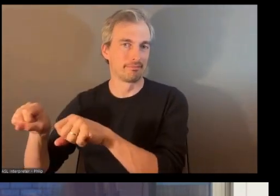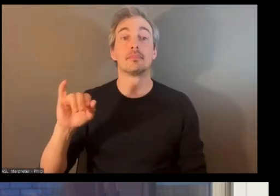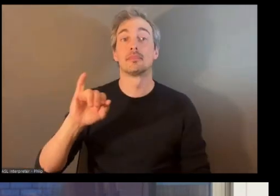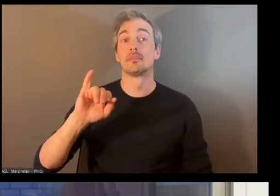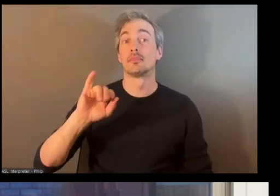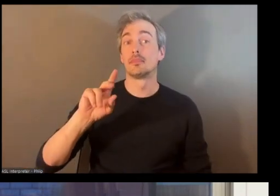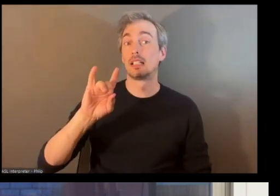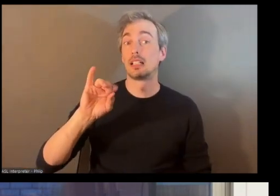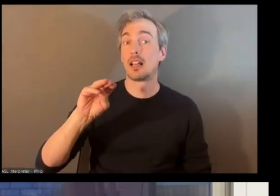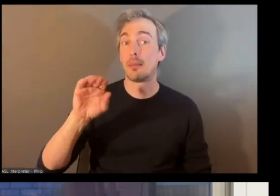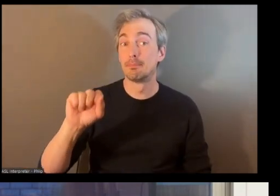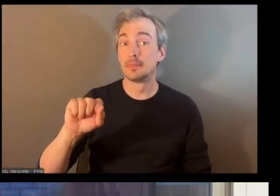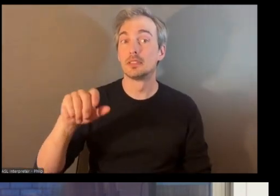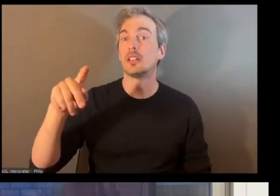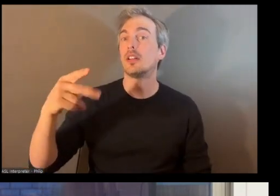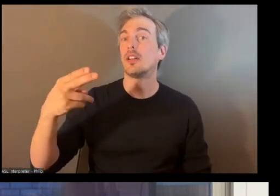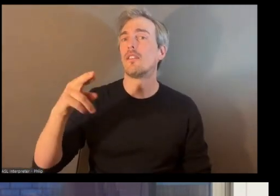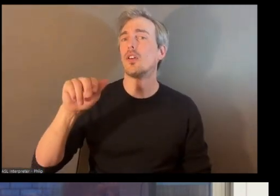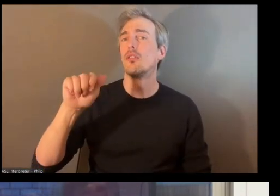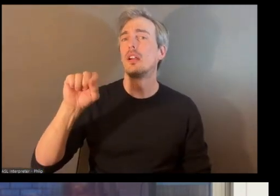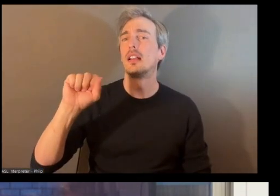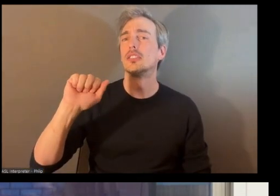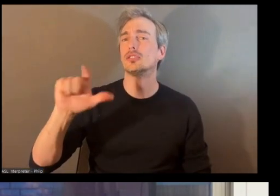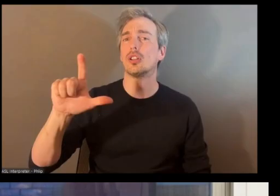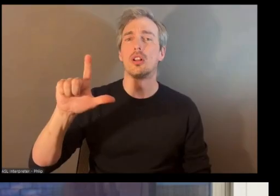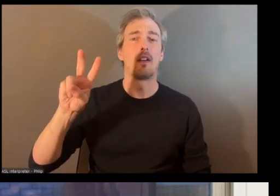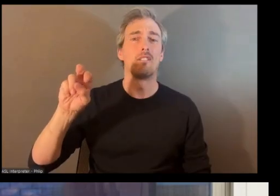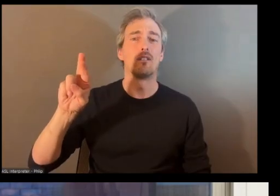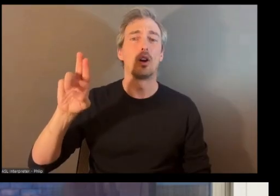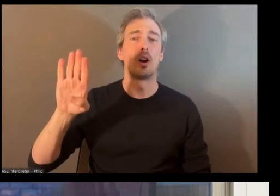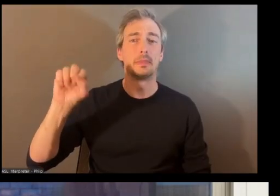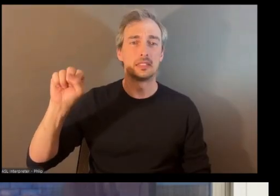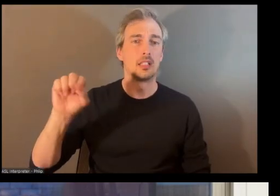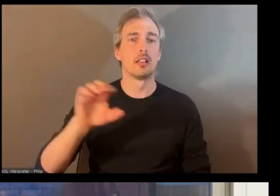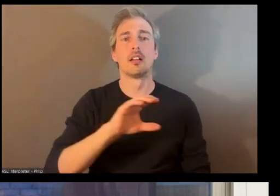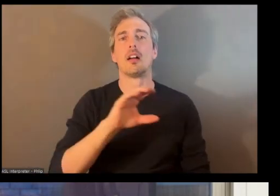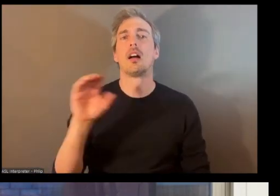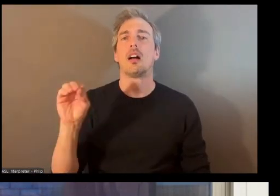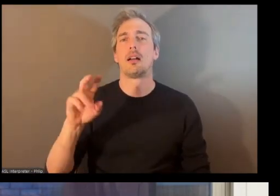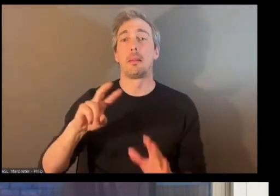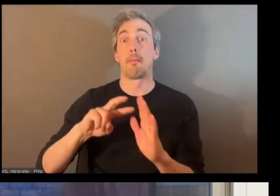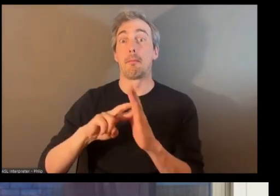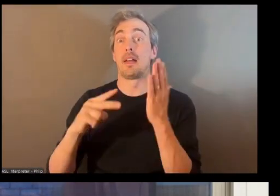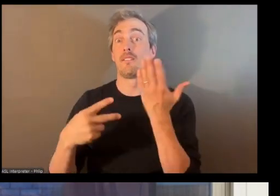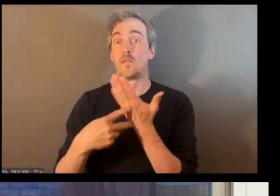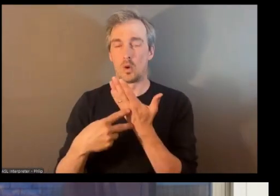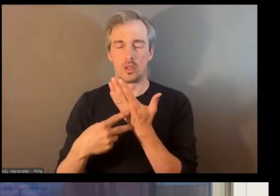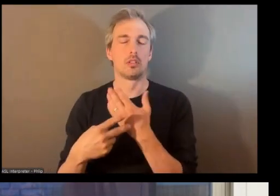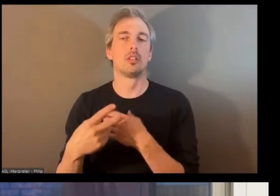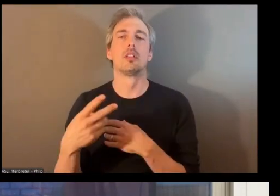It's so much easier to understand the word "mail", versus even "snail mail", or...